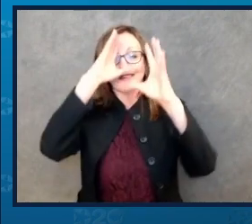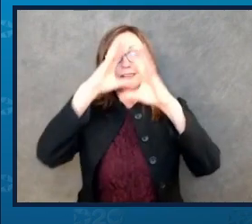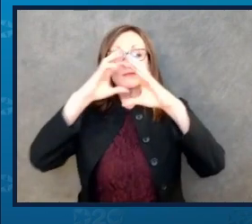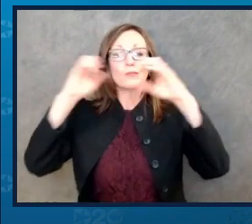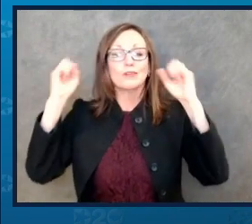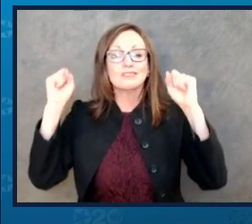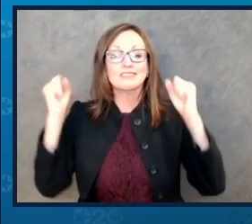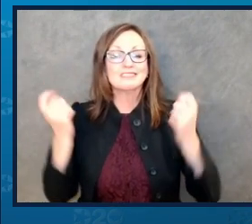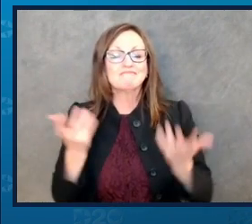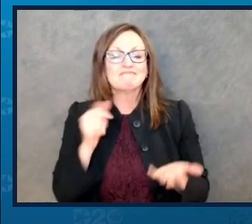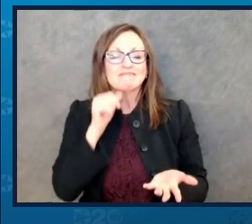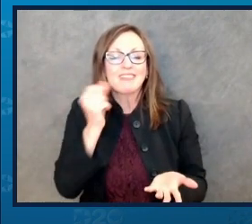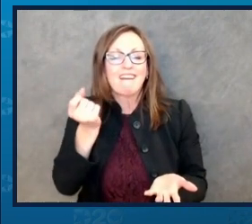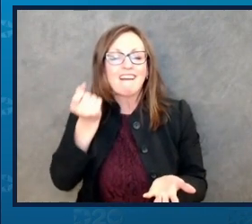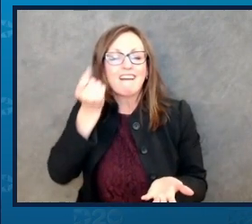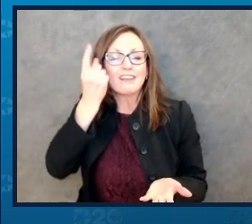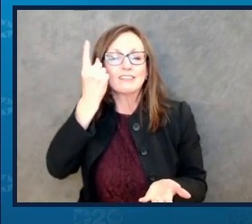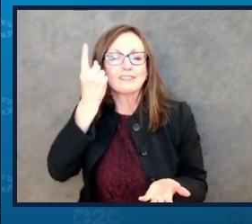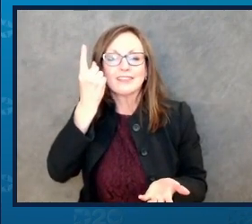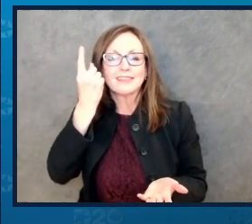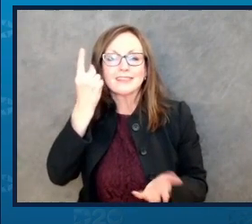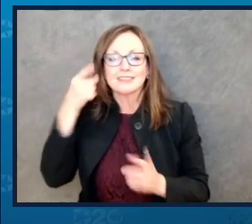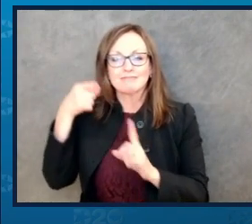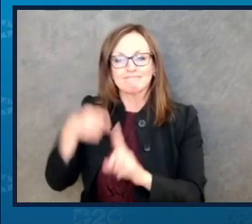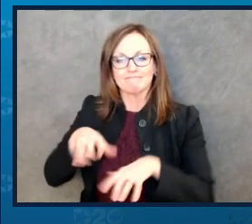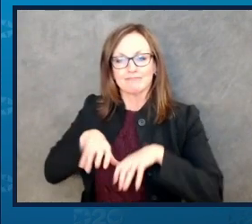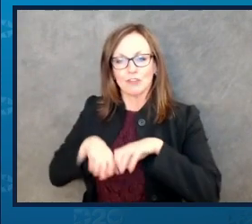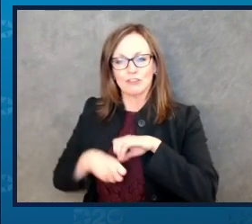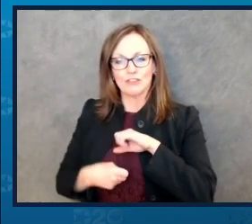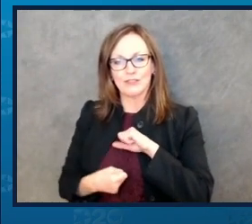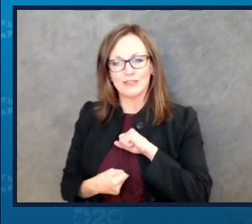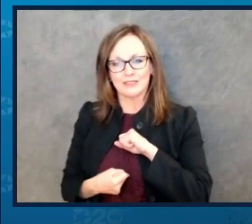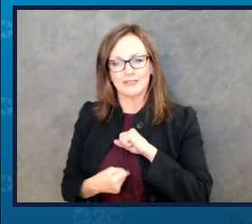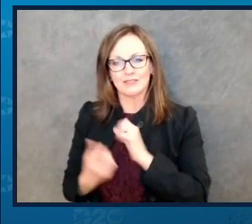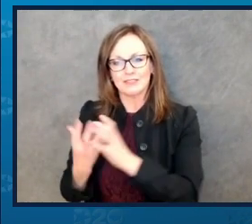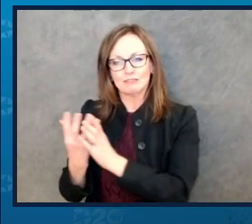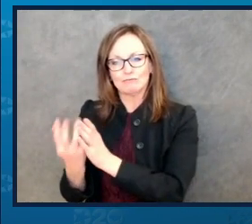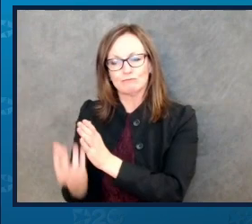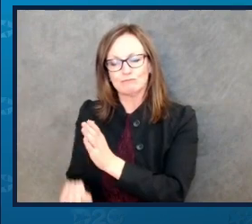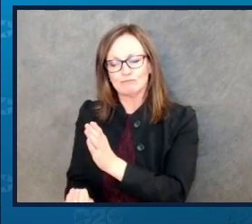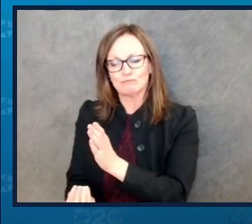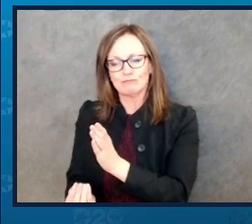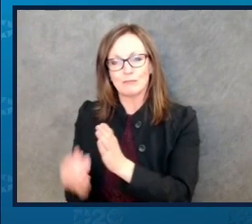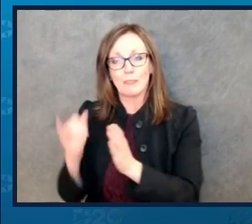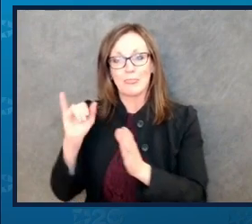WEAPONS, AND CLOSE THE LOOPHOLES TO KEEP GUNS OUT OF THE HANDS OF